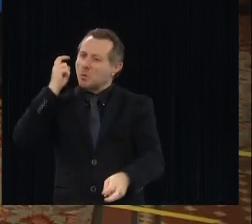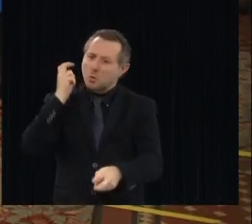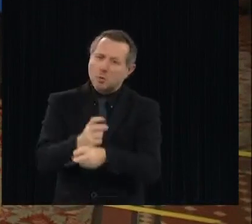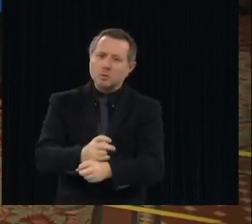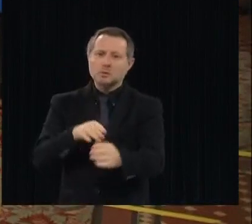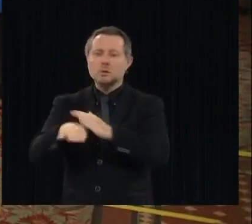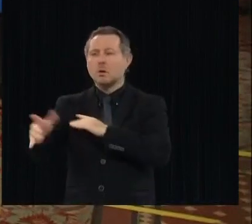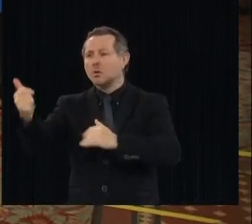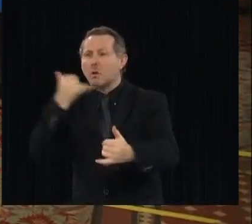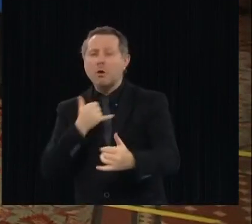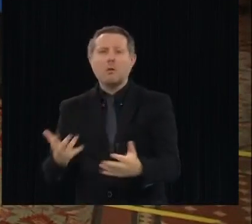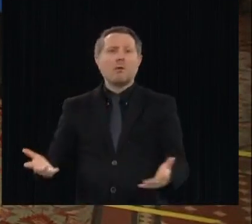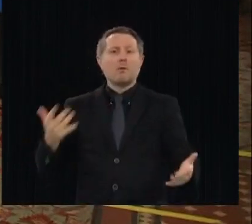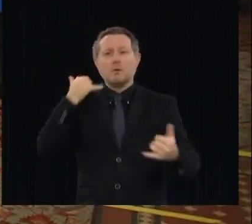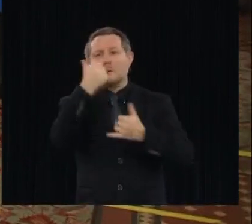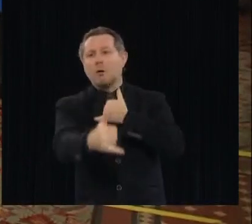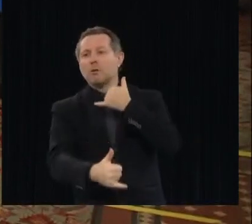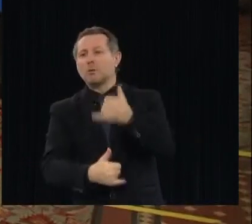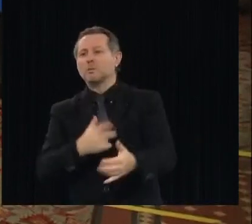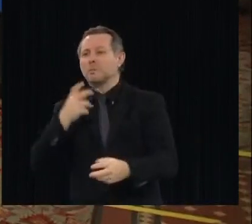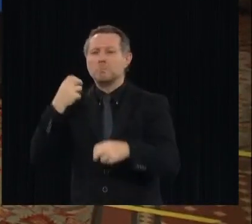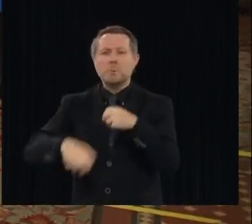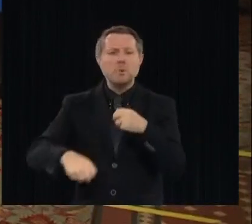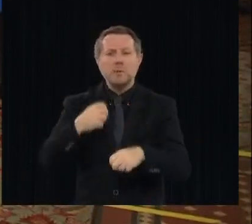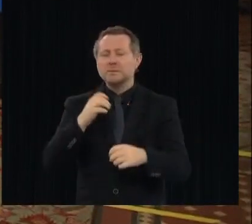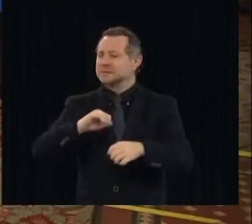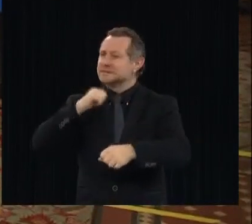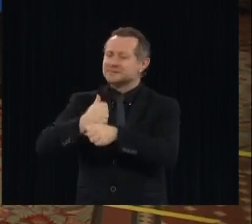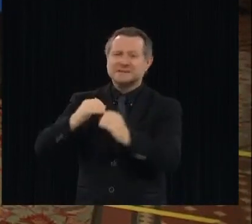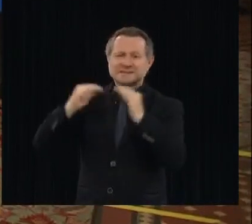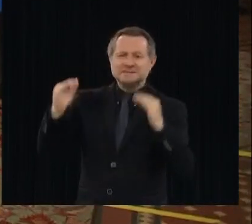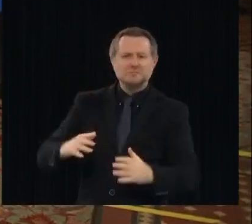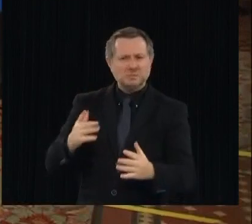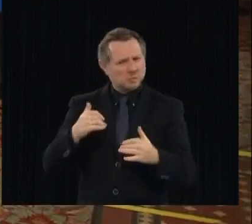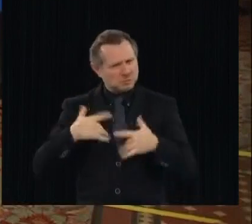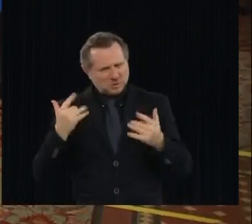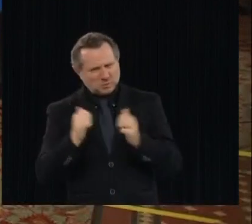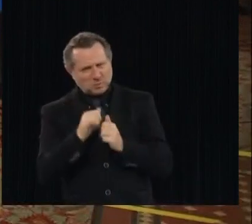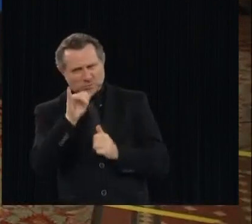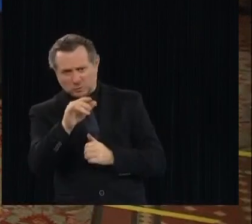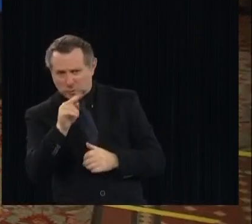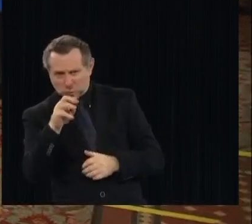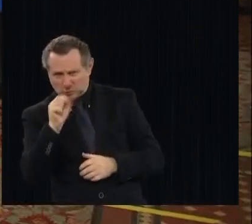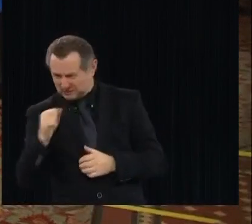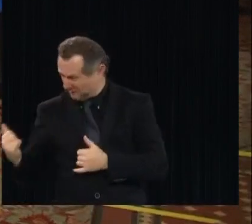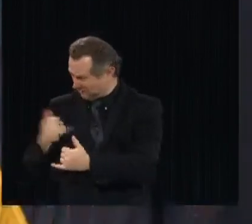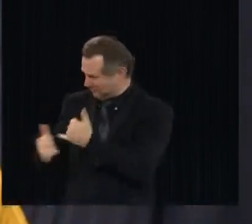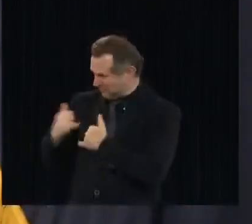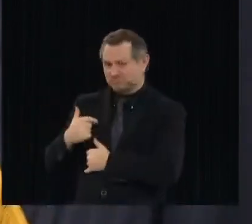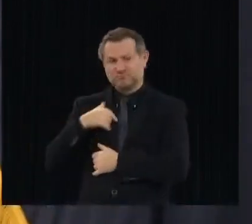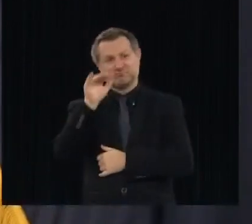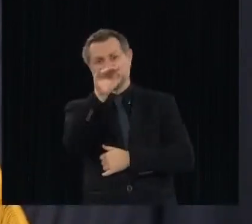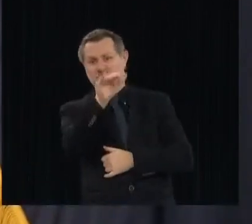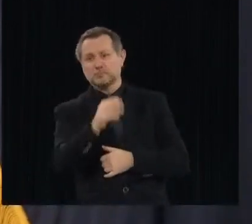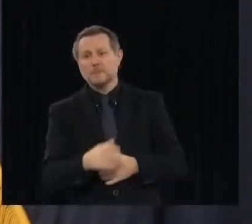AFTER THE IF YOU WEBSITE CAME OUT SAYING THAT THEY HASN'T BEEN CALLED AFTER 17 HOURS OR.